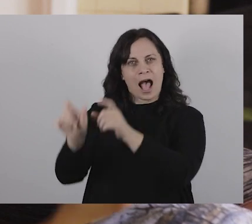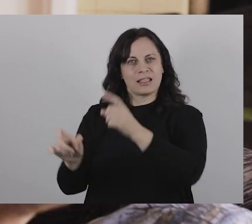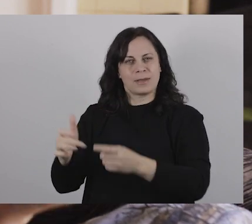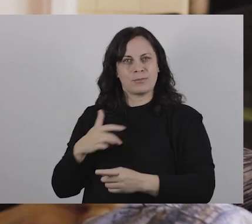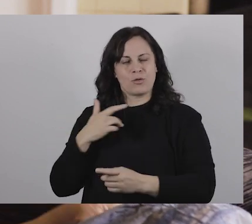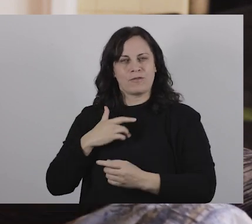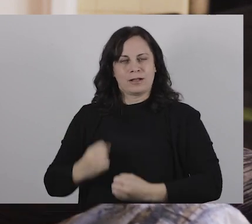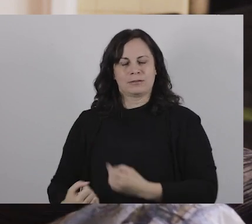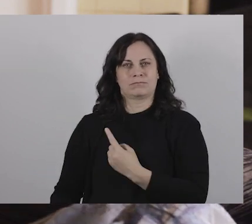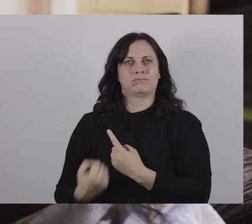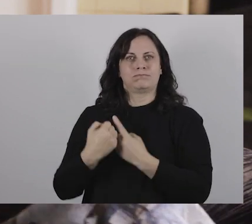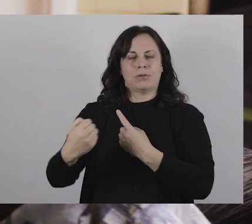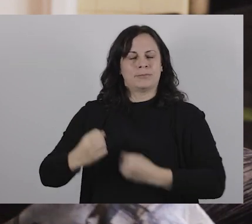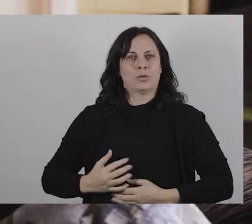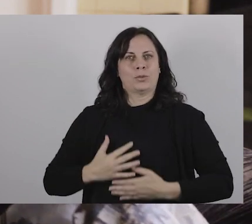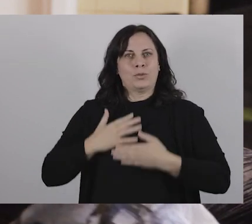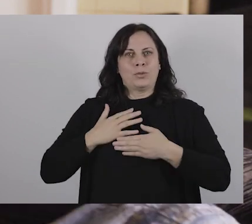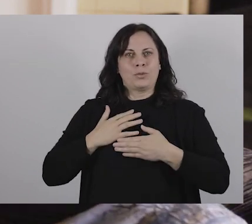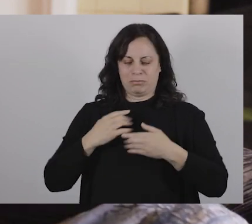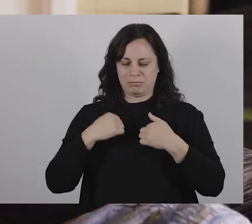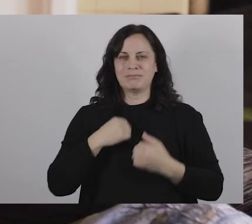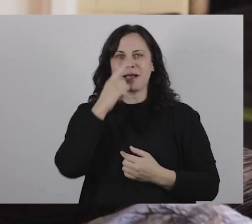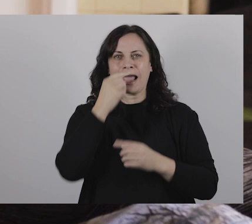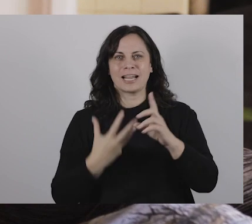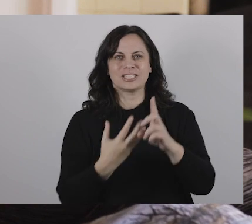kind of inspires you, in a way, or shows you that it's possible.